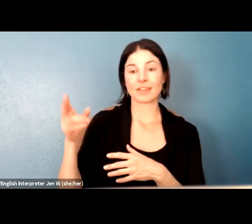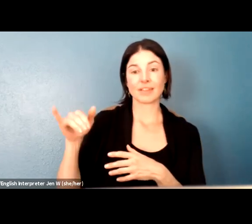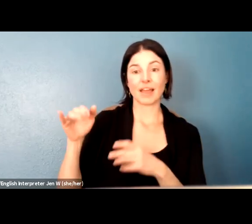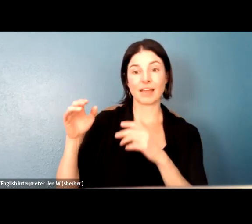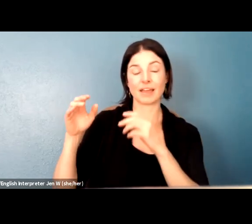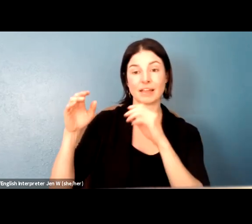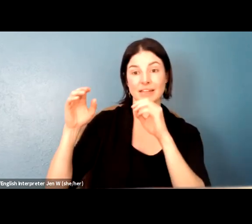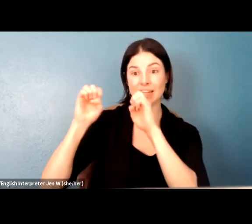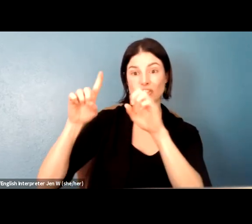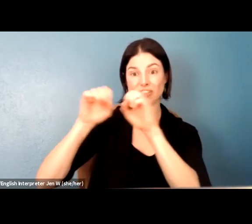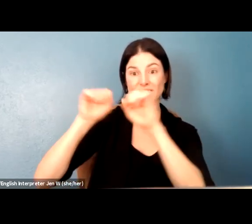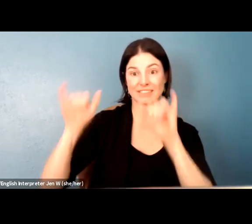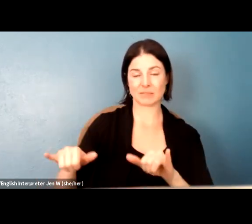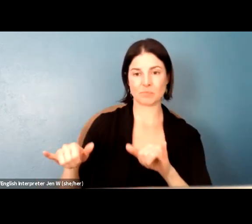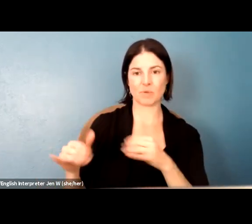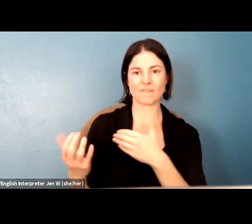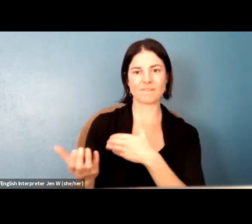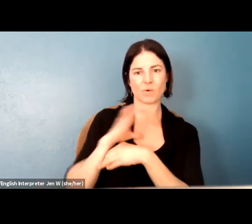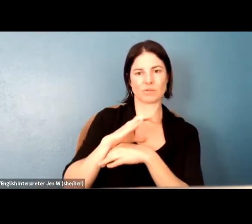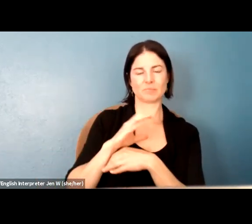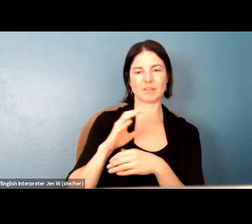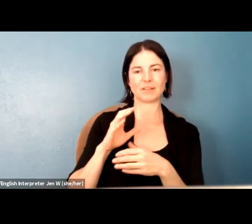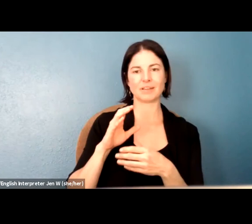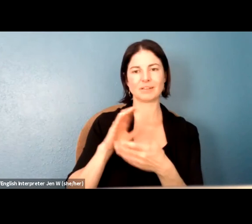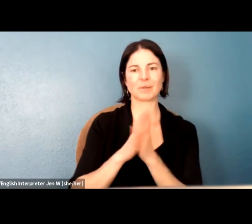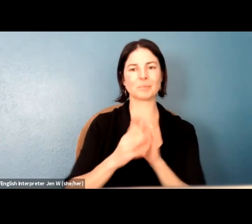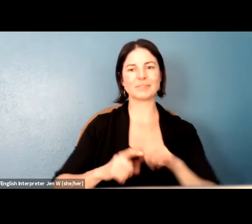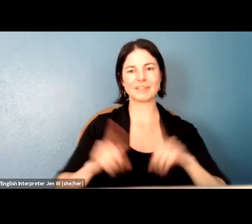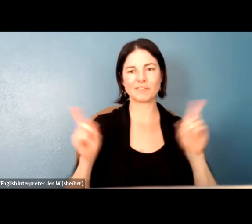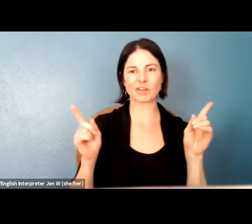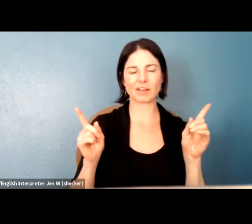be different, less individualistic, less